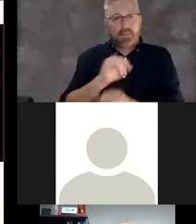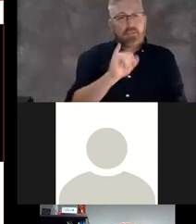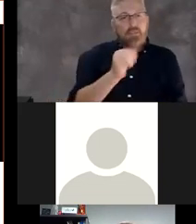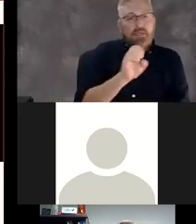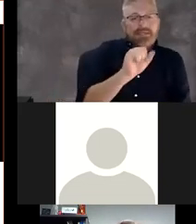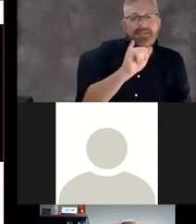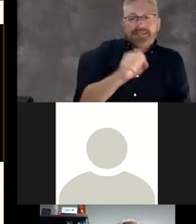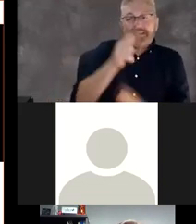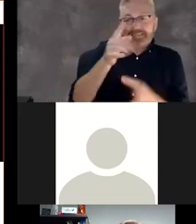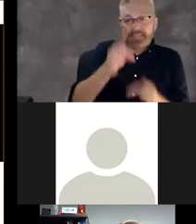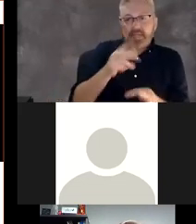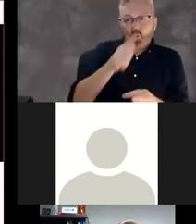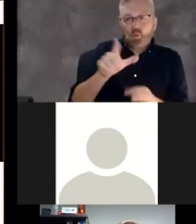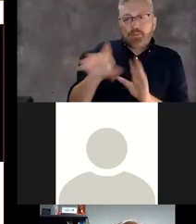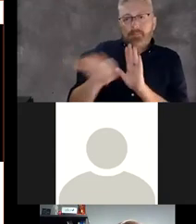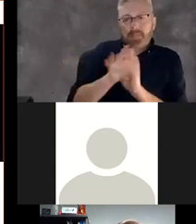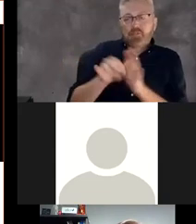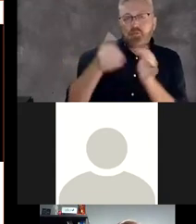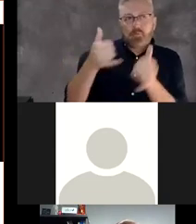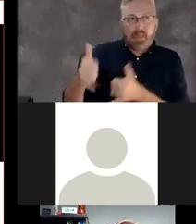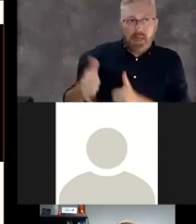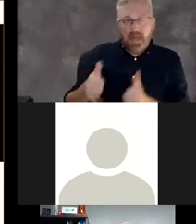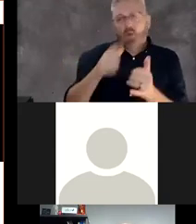WHO PLAYS THE GAME, WHO MAKES VARSITY, AND OTHER IMPORTANT